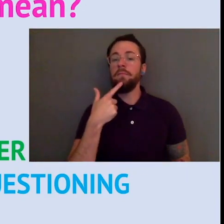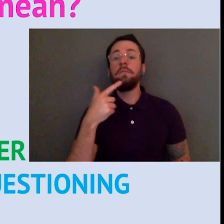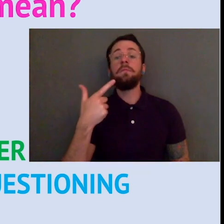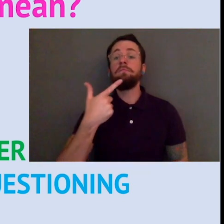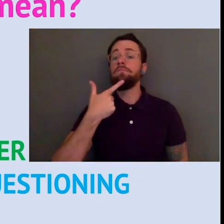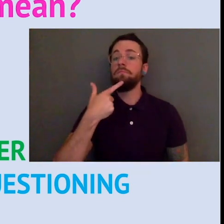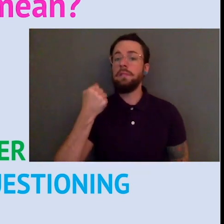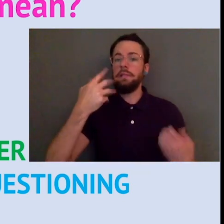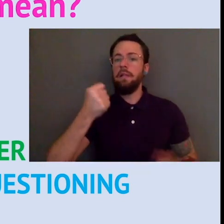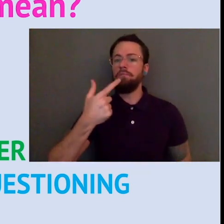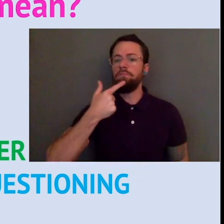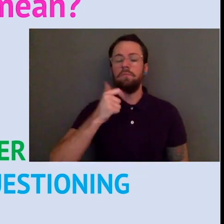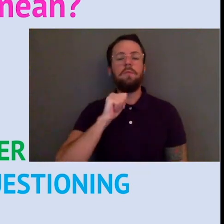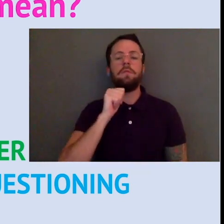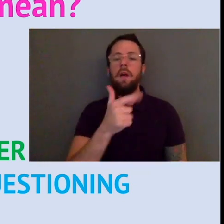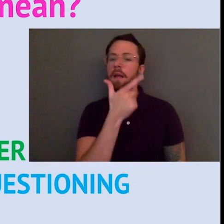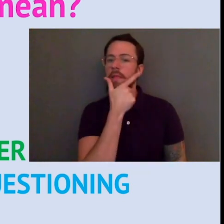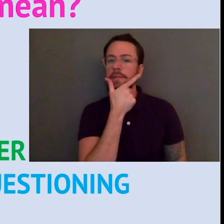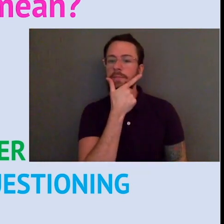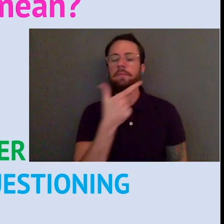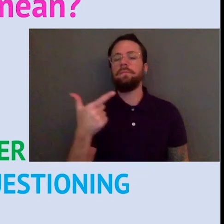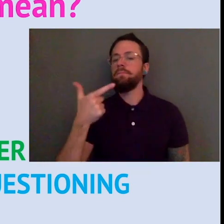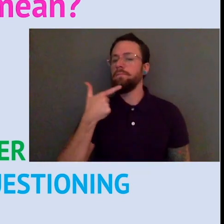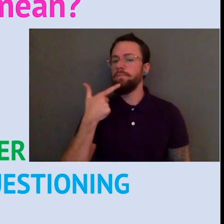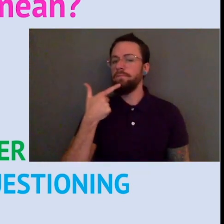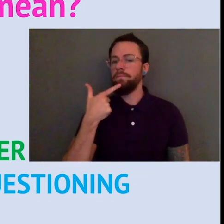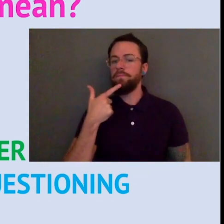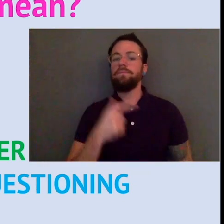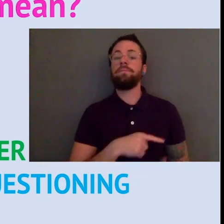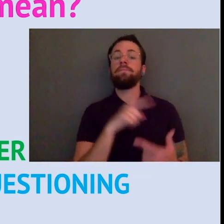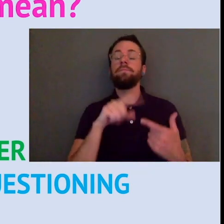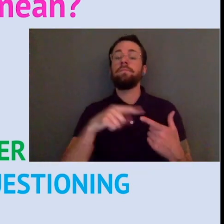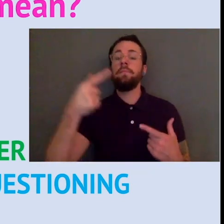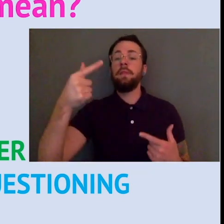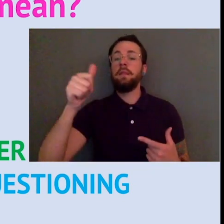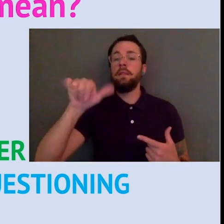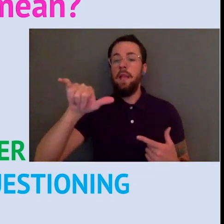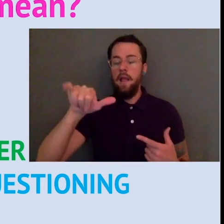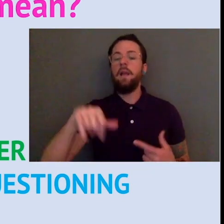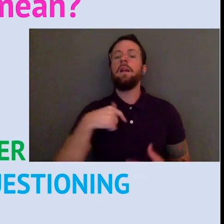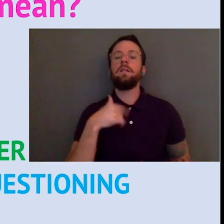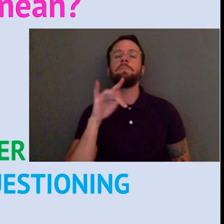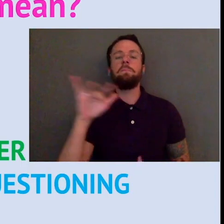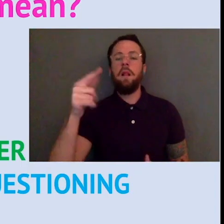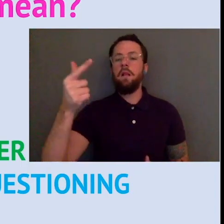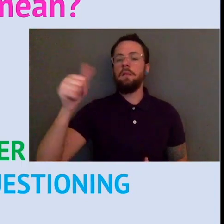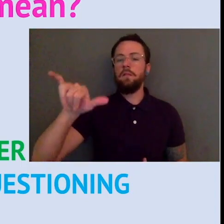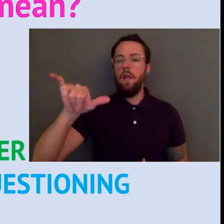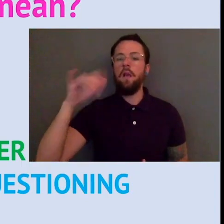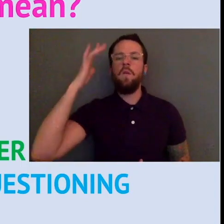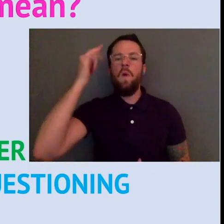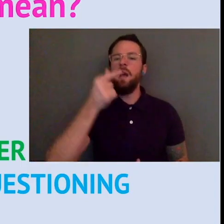L stands for lesbian, it's made like this with the tip of the forefinger on the chin.